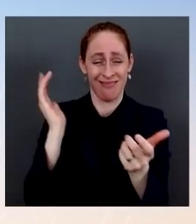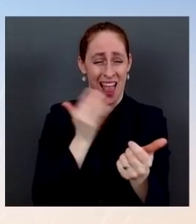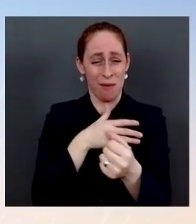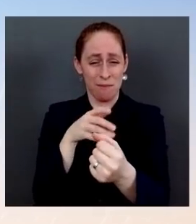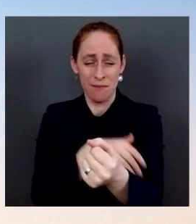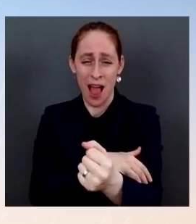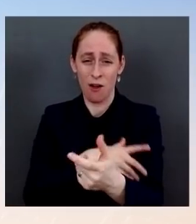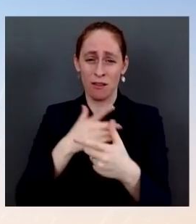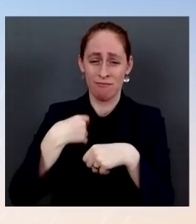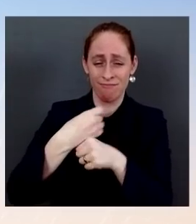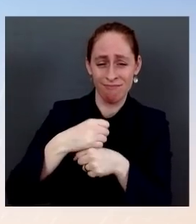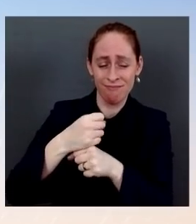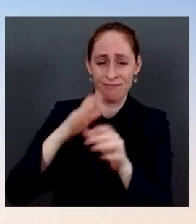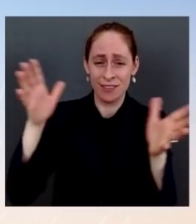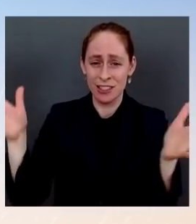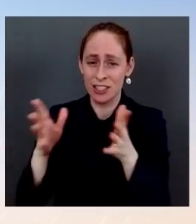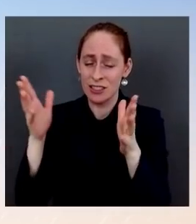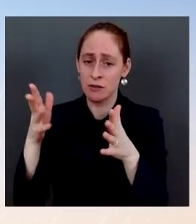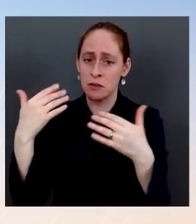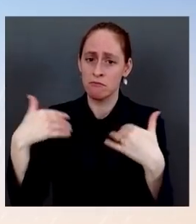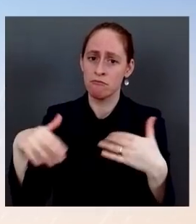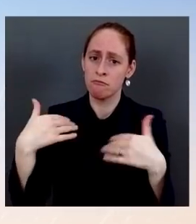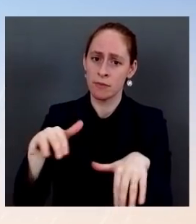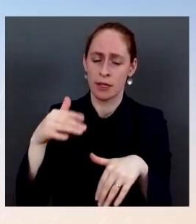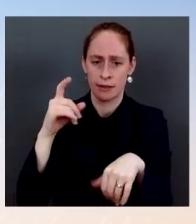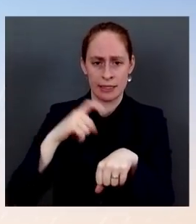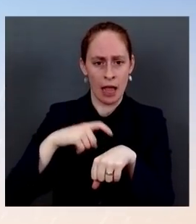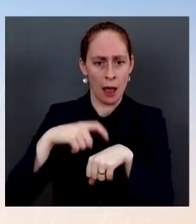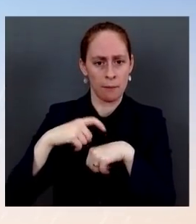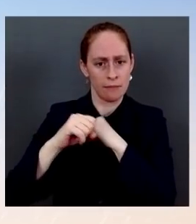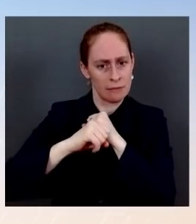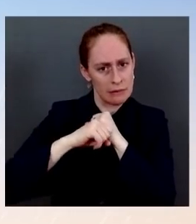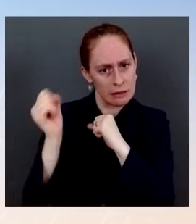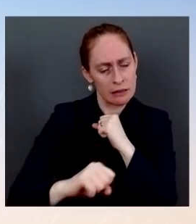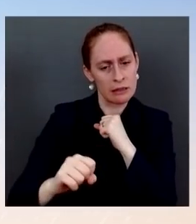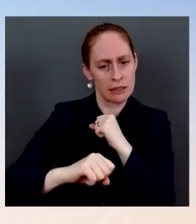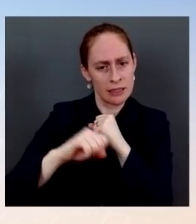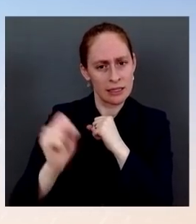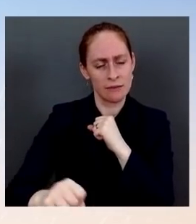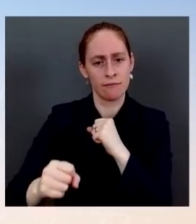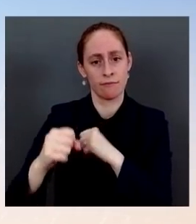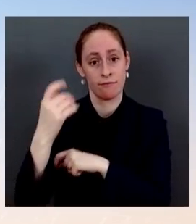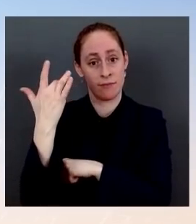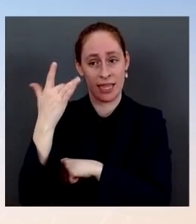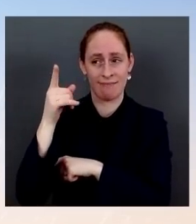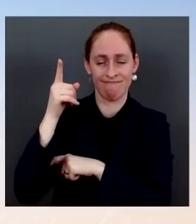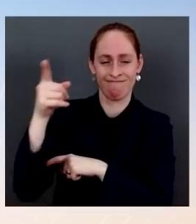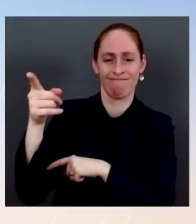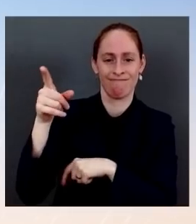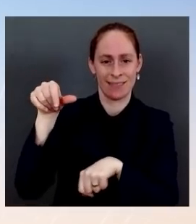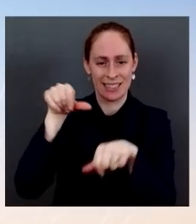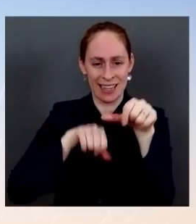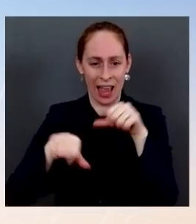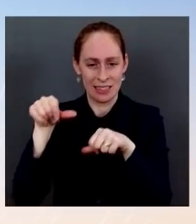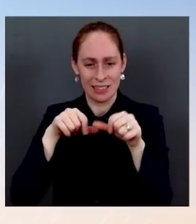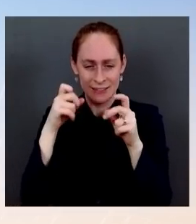That's just science. And we have purchased as much as we can purchase. But, you know, we just want to set that expectation.